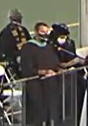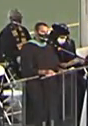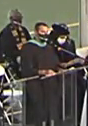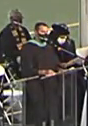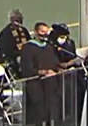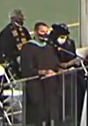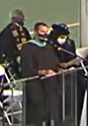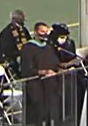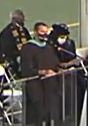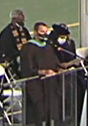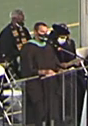Kulani Chan.